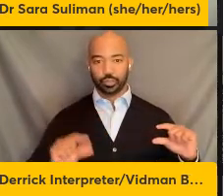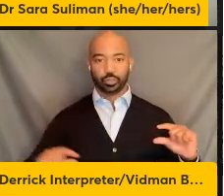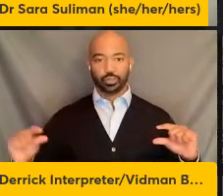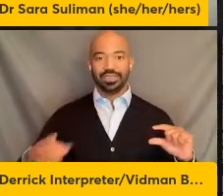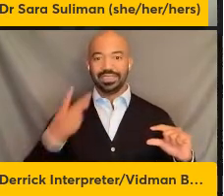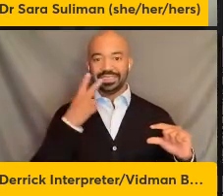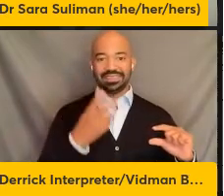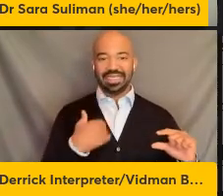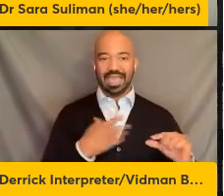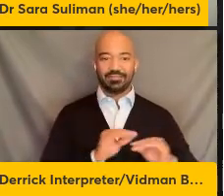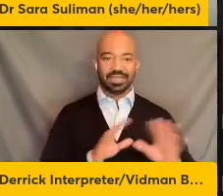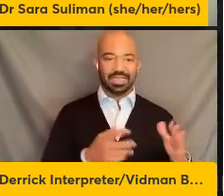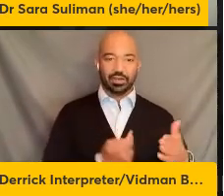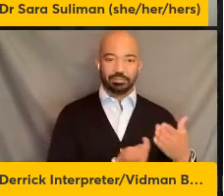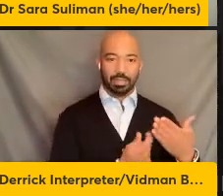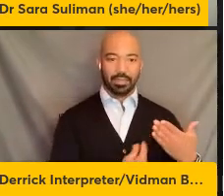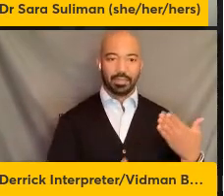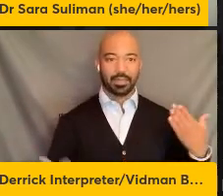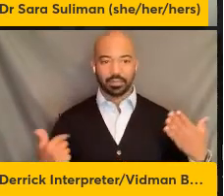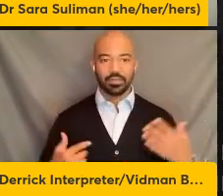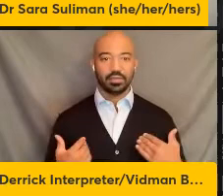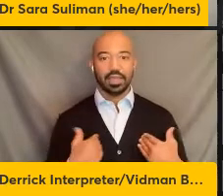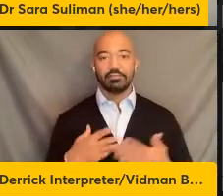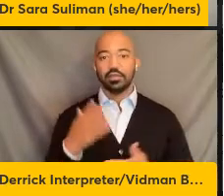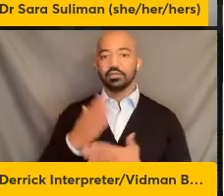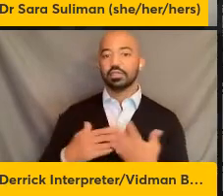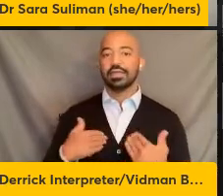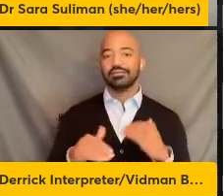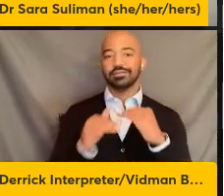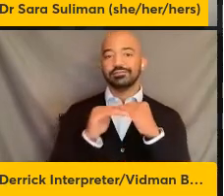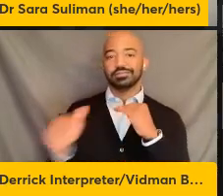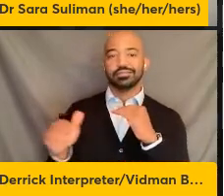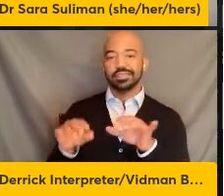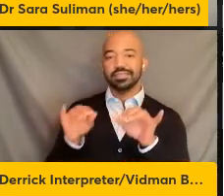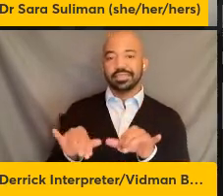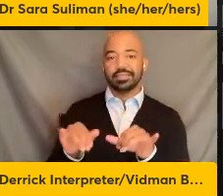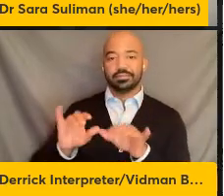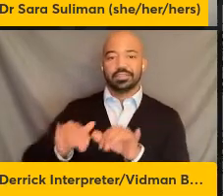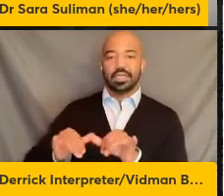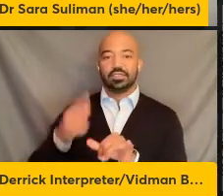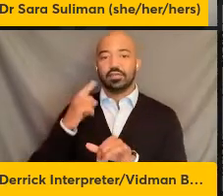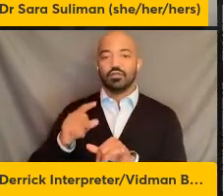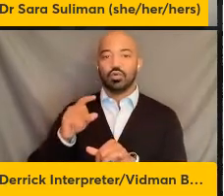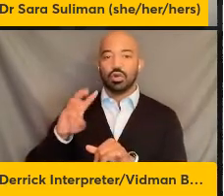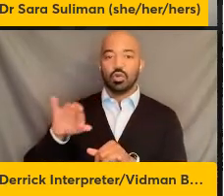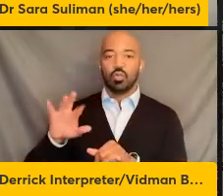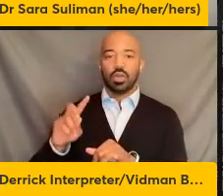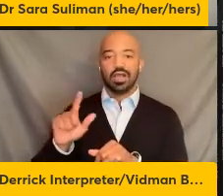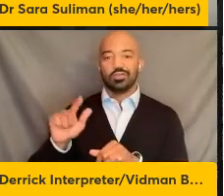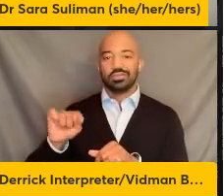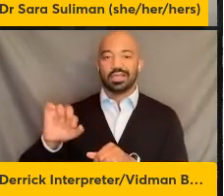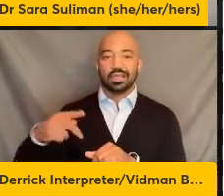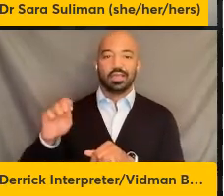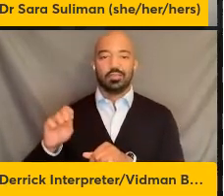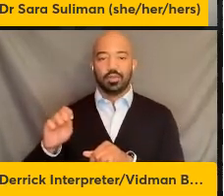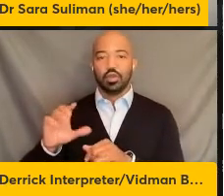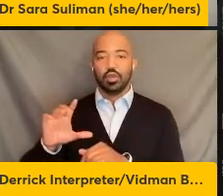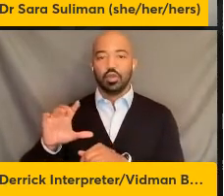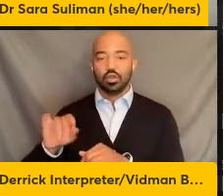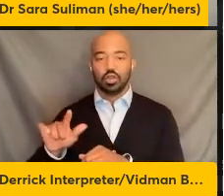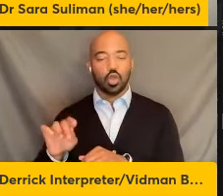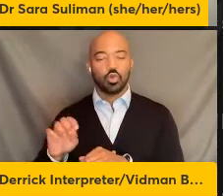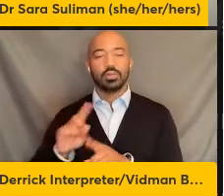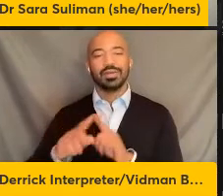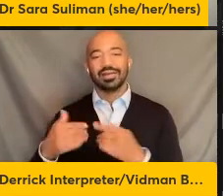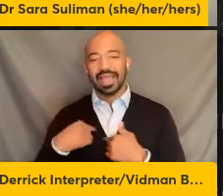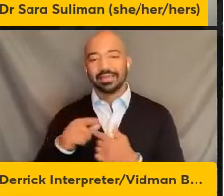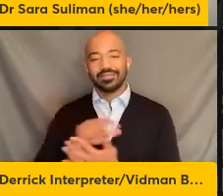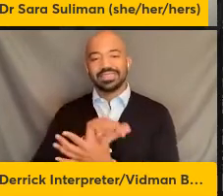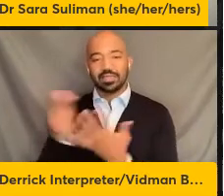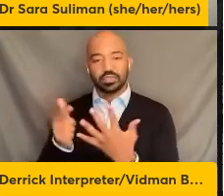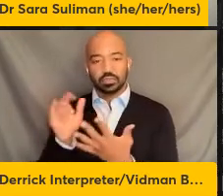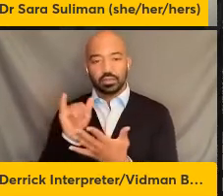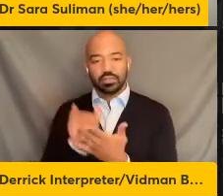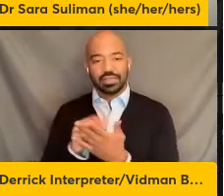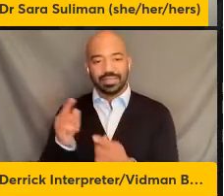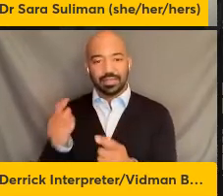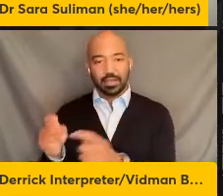deletions, where some of them have the same size as the wild type clones, but I haven't edited sequence. So I perform this